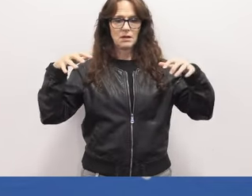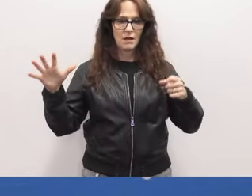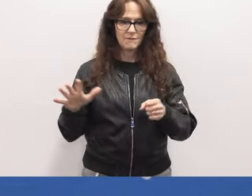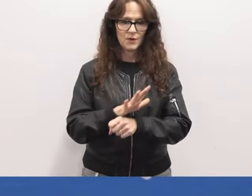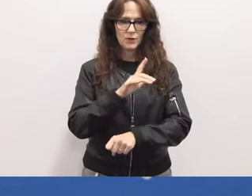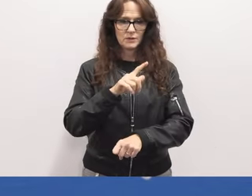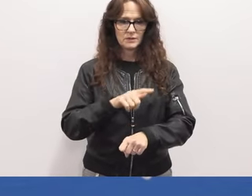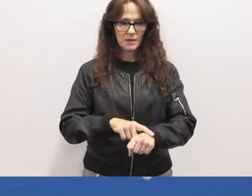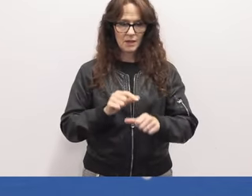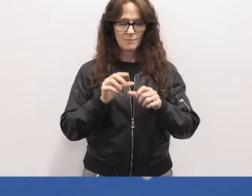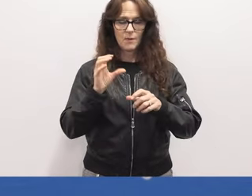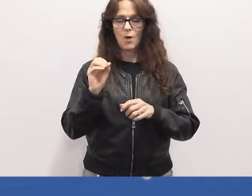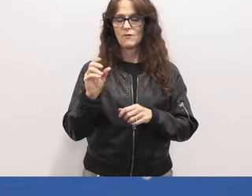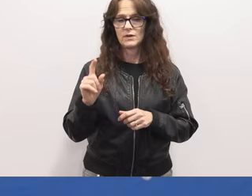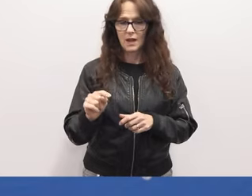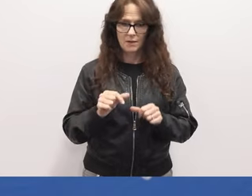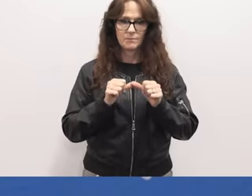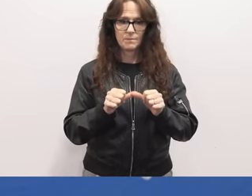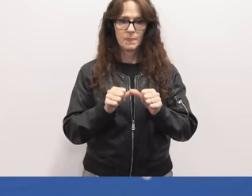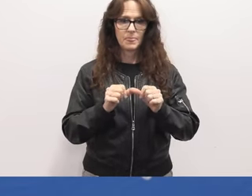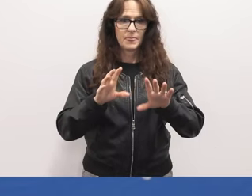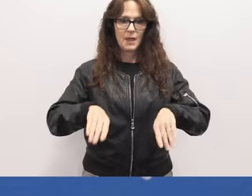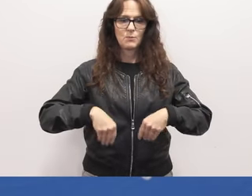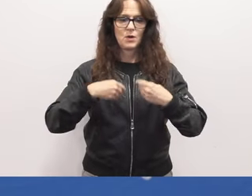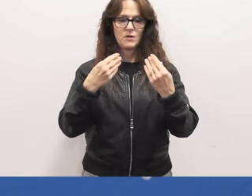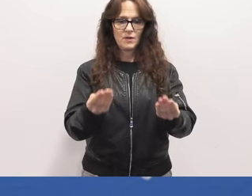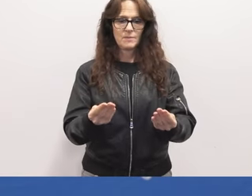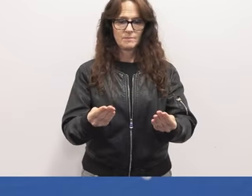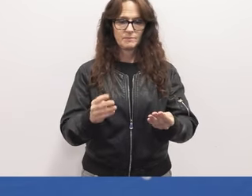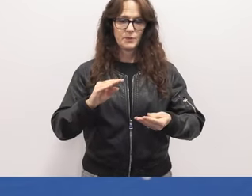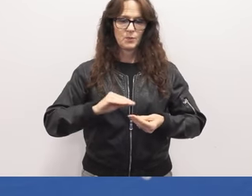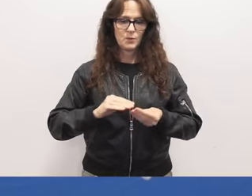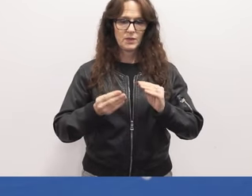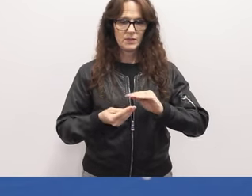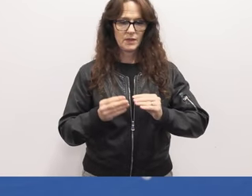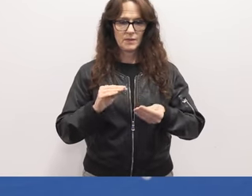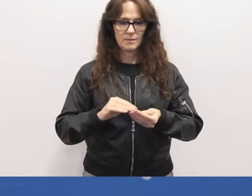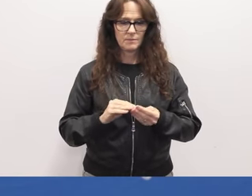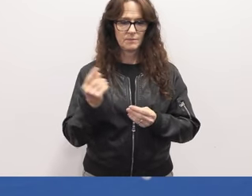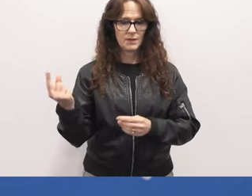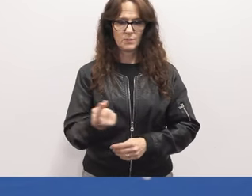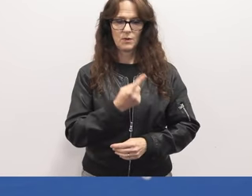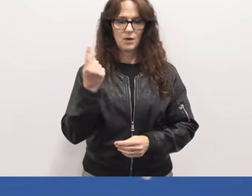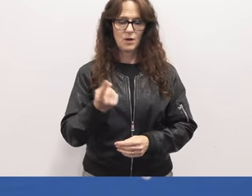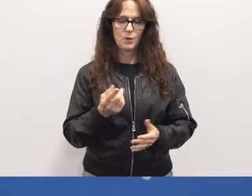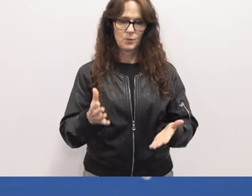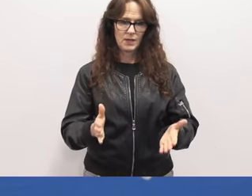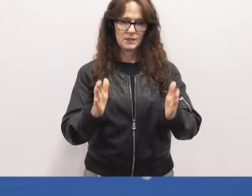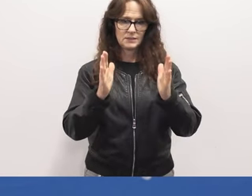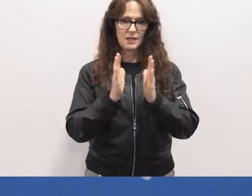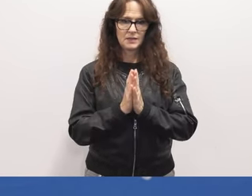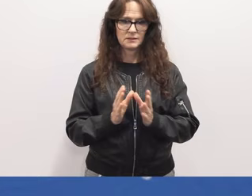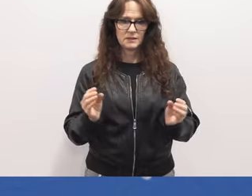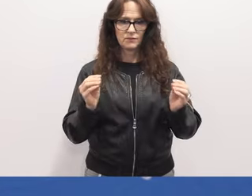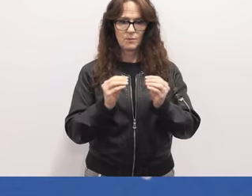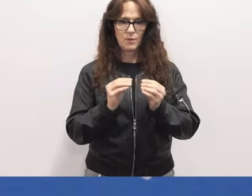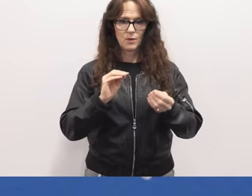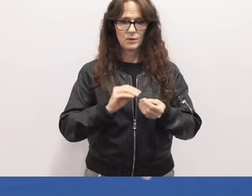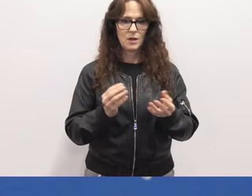overtime on providing us with these numbers. And we are always asking for more numbers, more data.